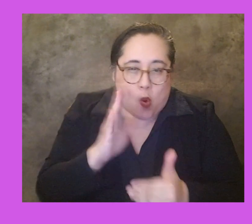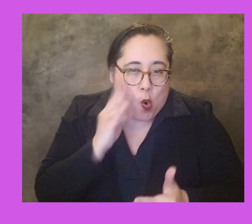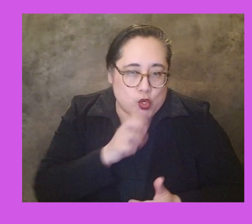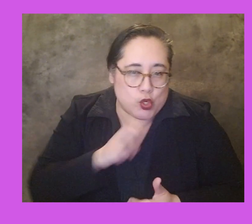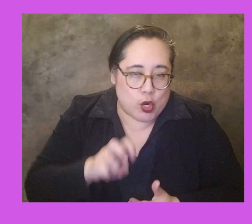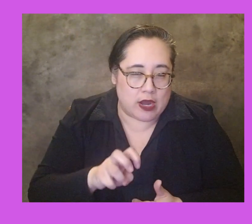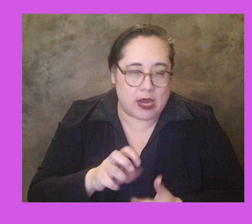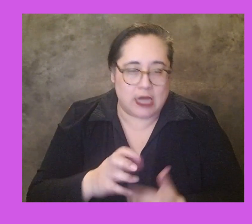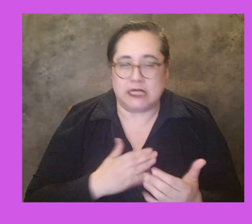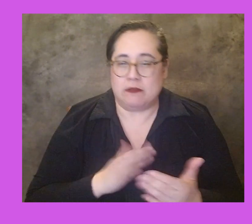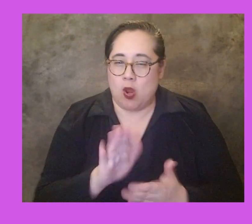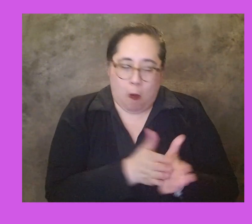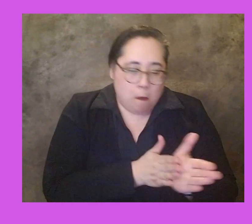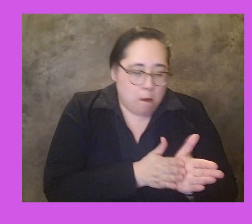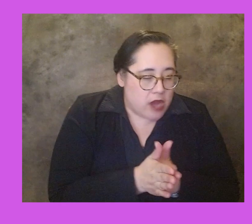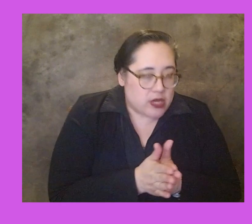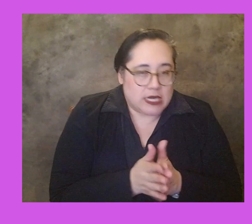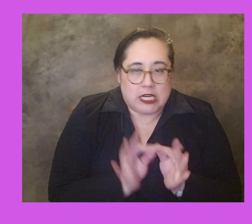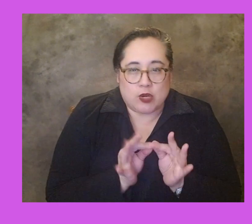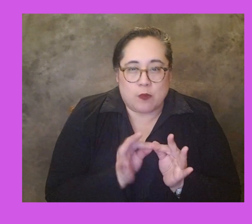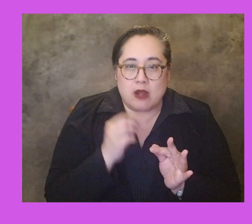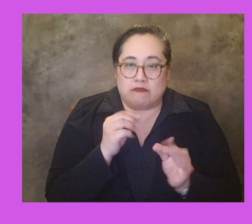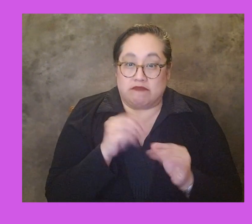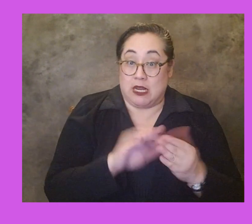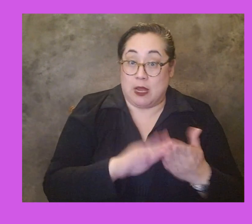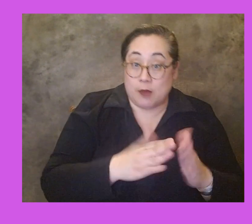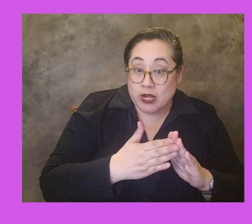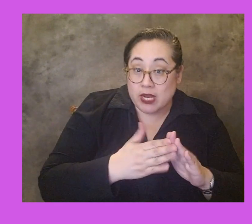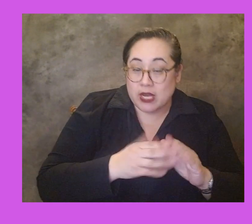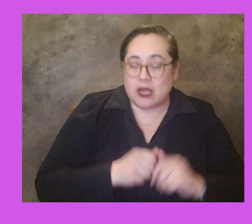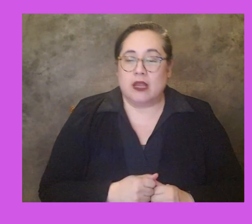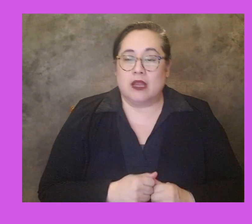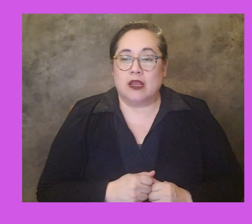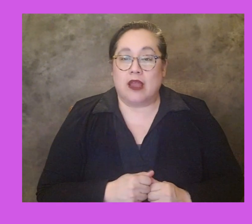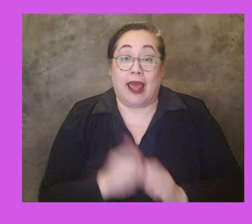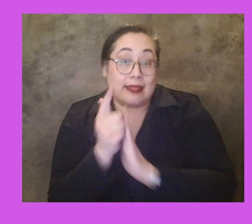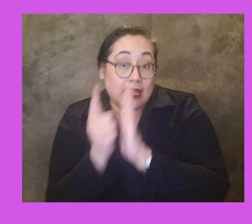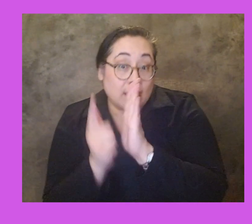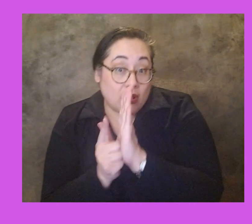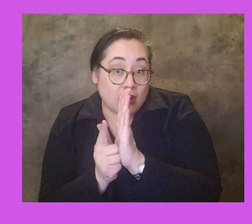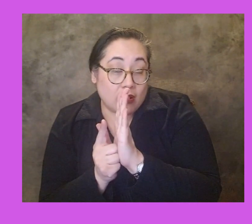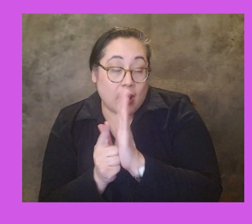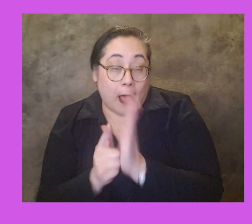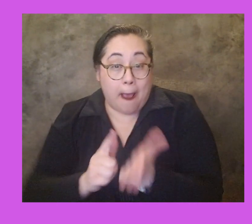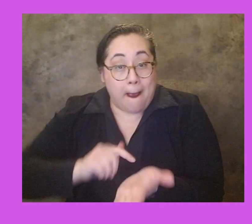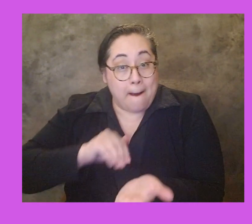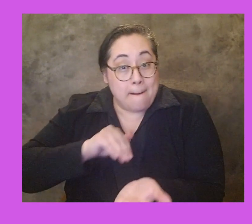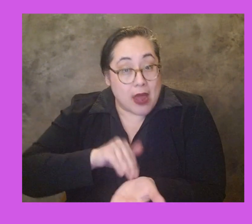stay up to deal, up to date in the field. This is going to be part of your process and your journey.